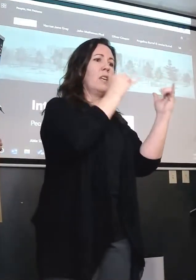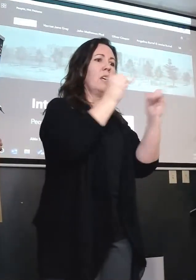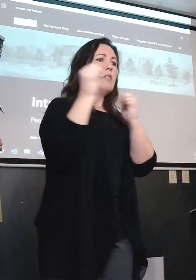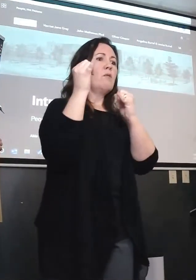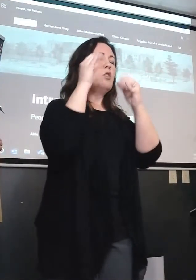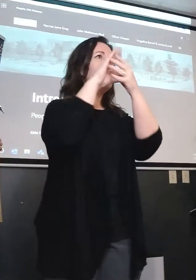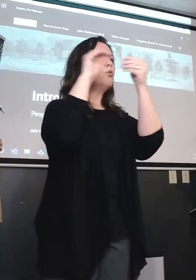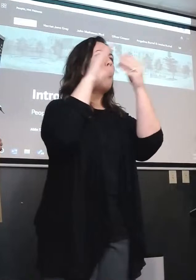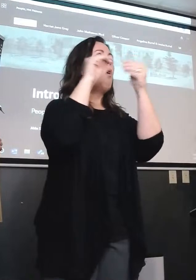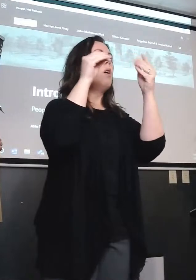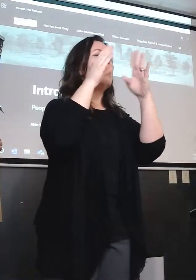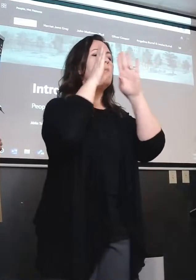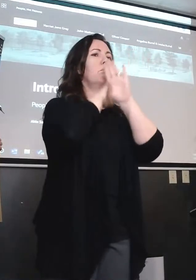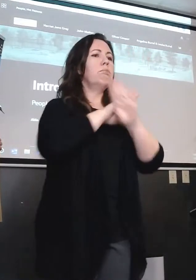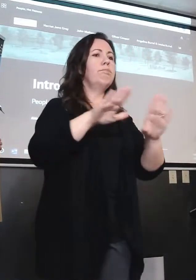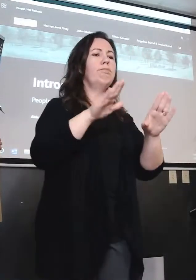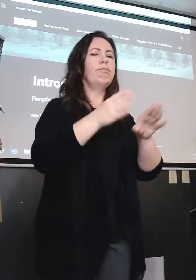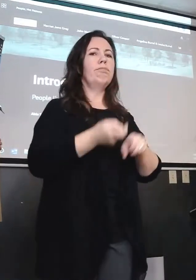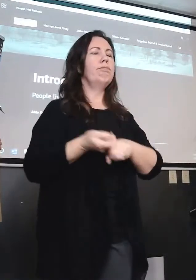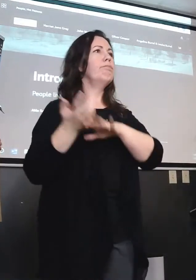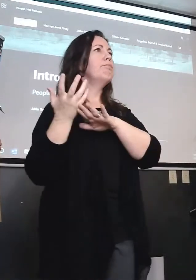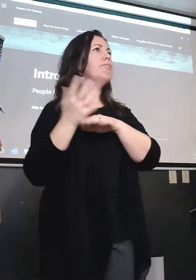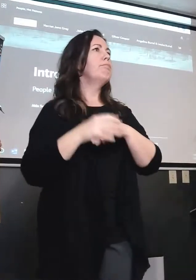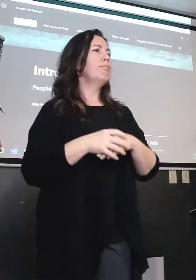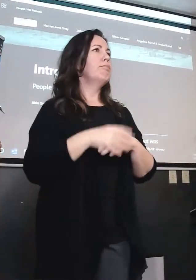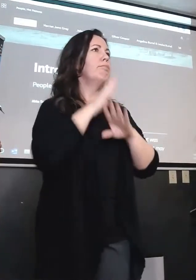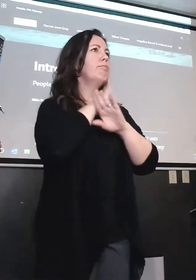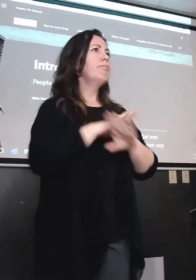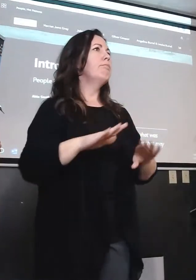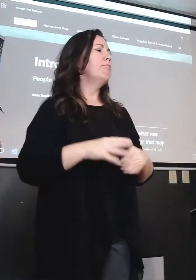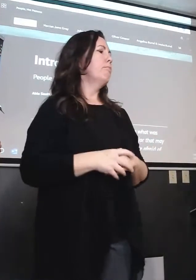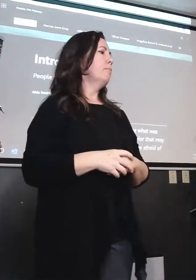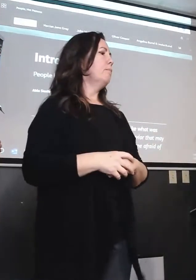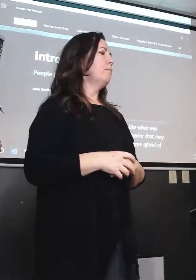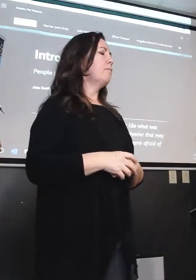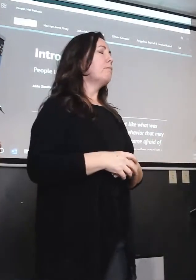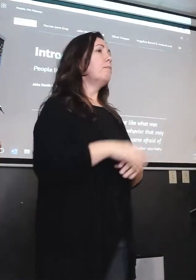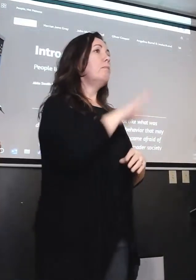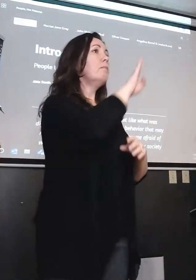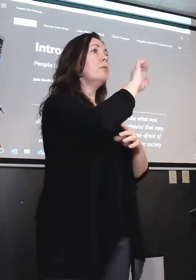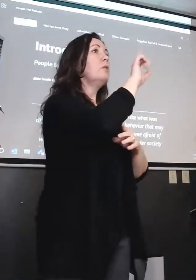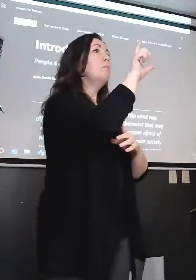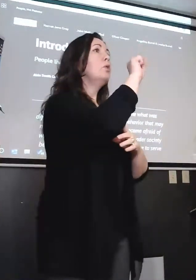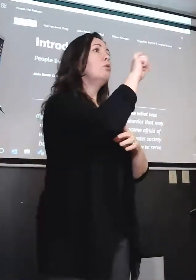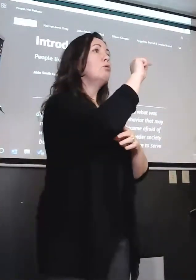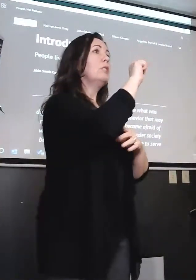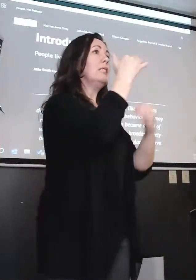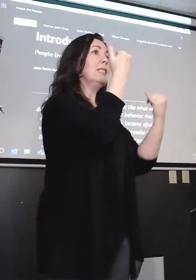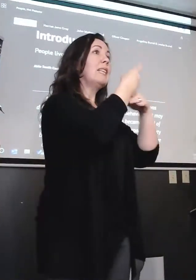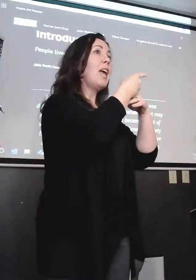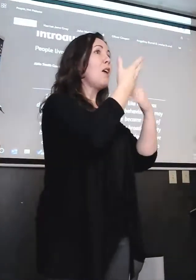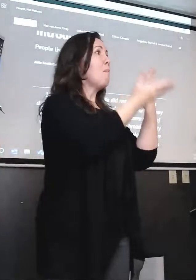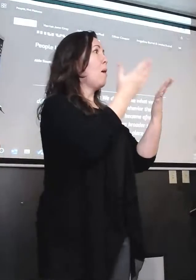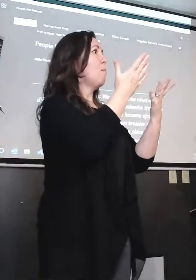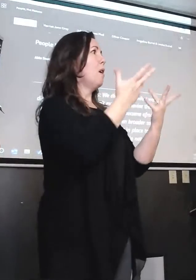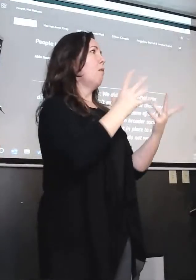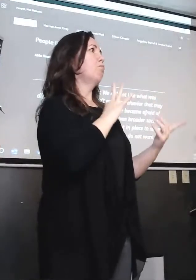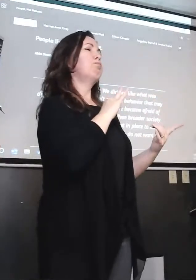told. While Ball Street today may be a vibrant place of commercial development